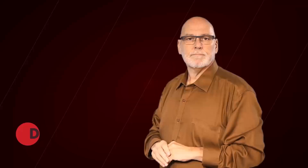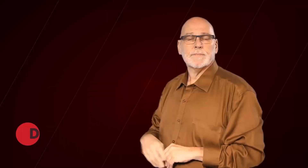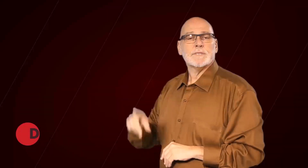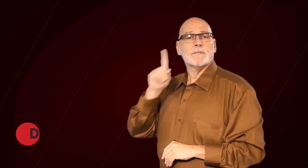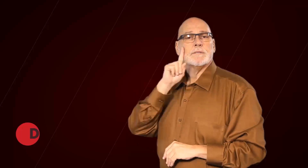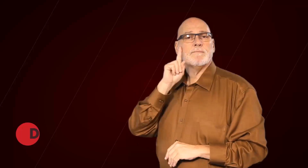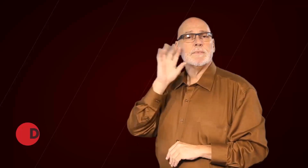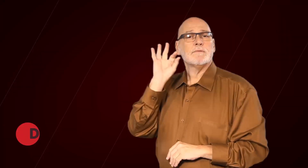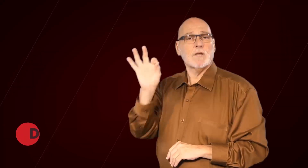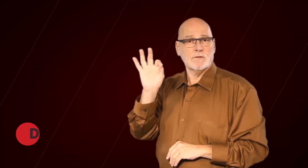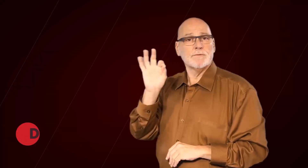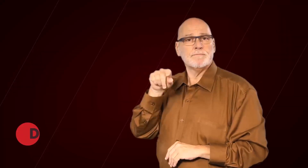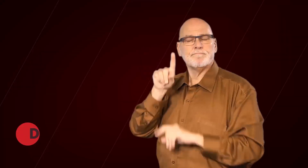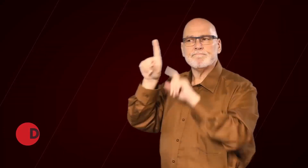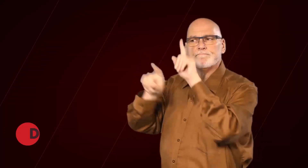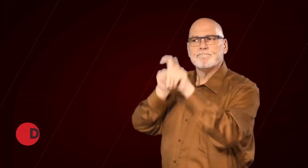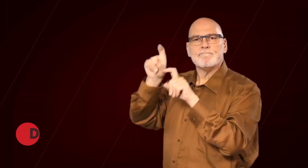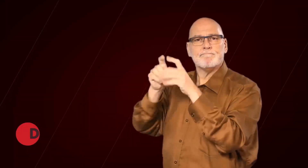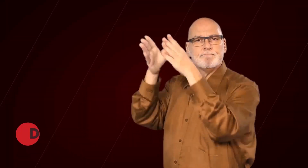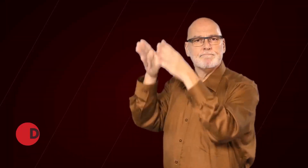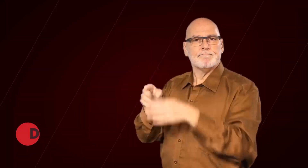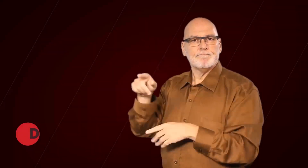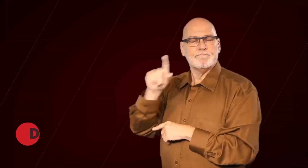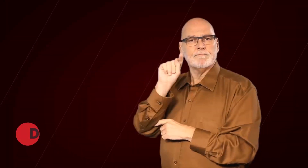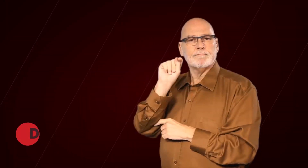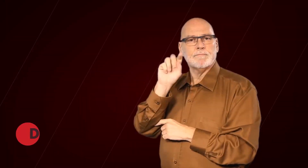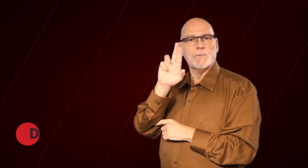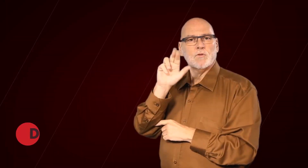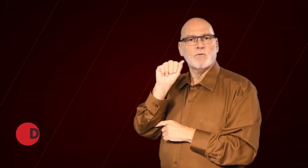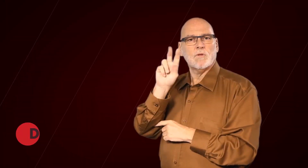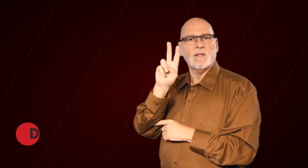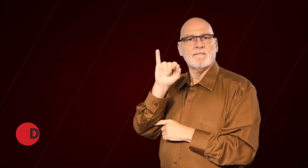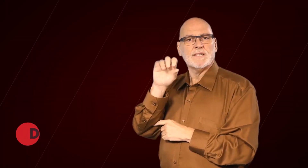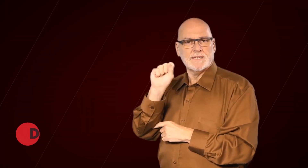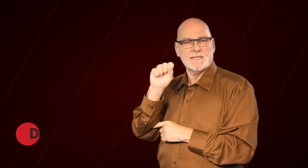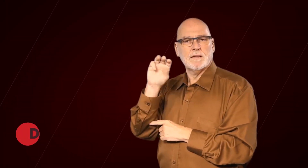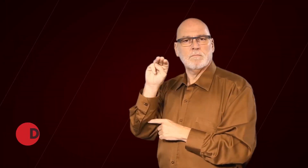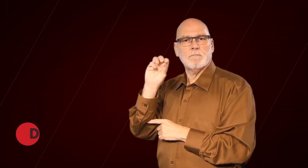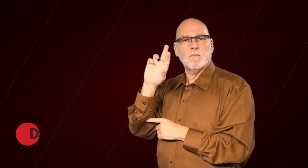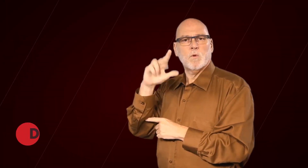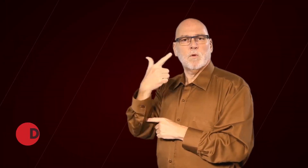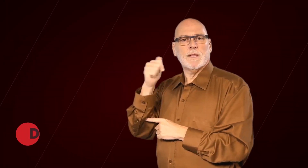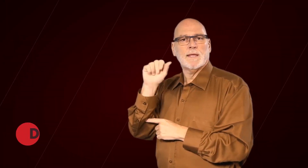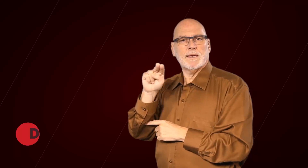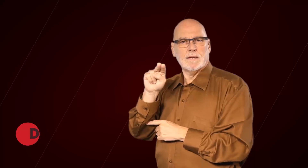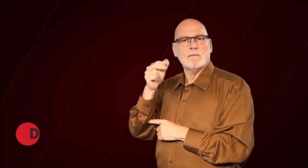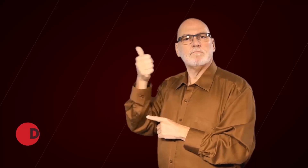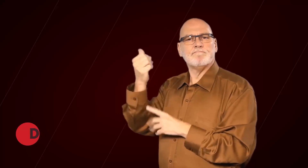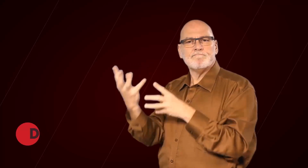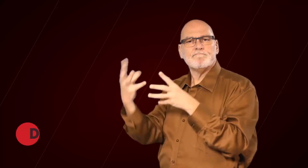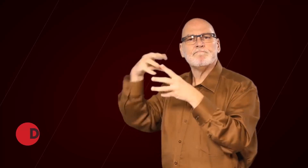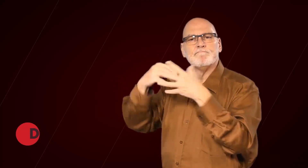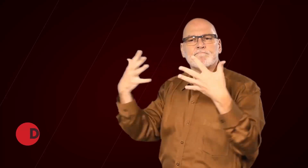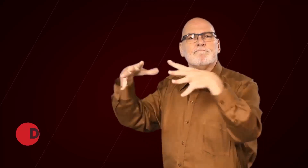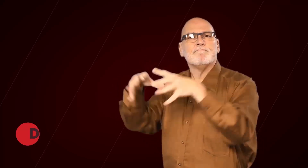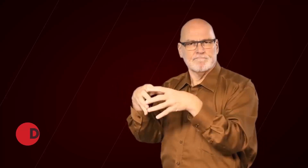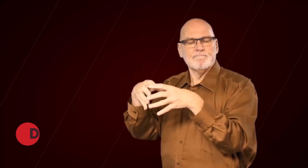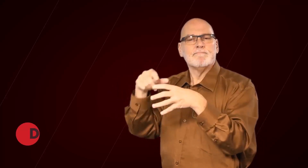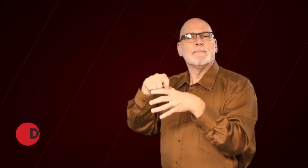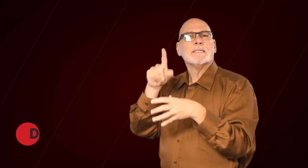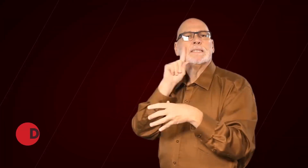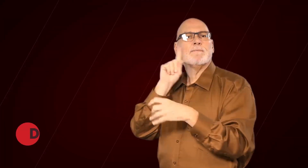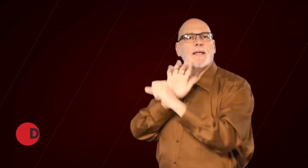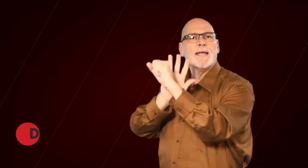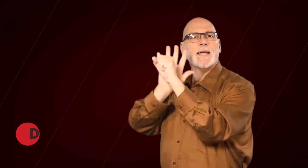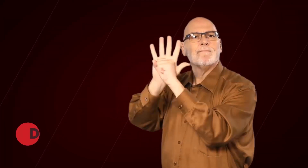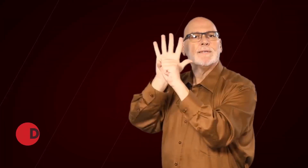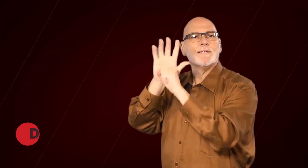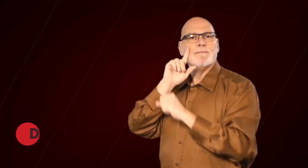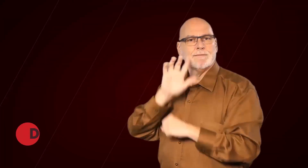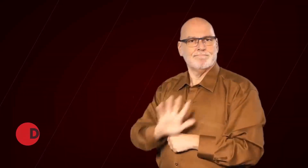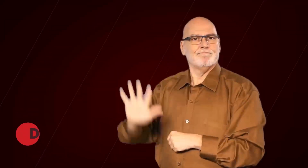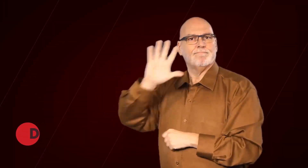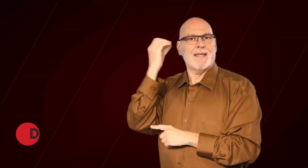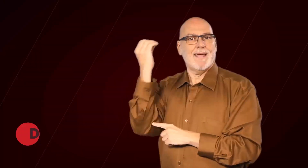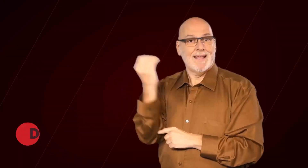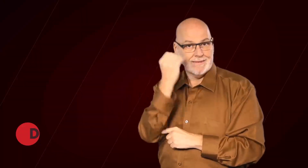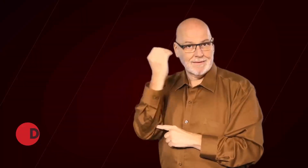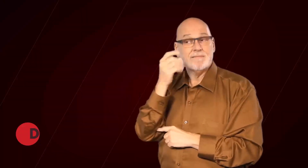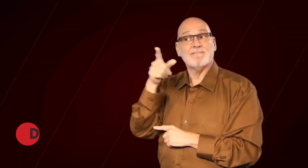[ANSELMO]: DeafDots asked Travis Morgan, a mainstreamed Deaf advocate in Ontario